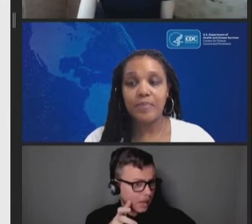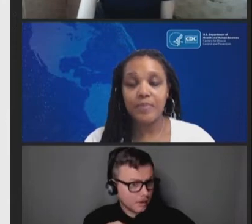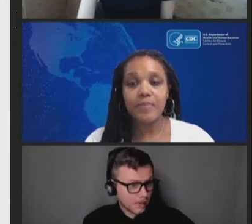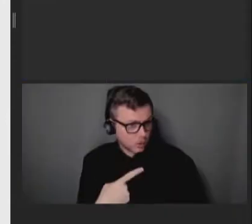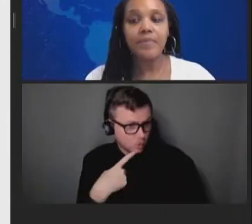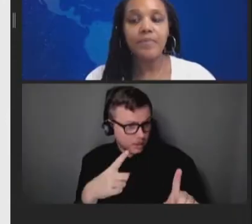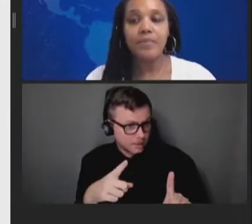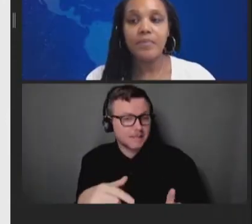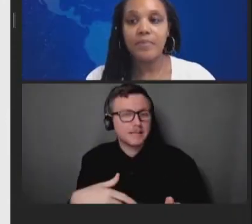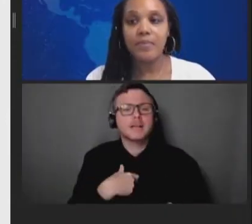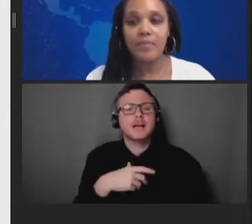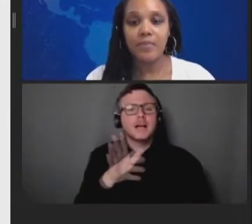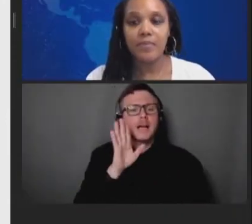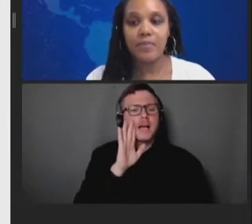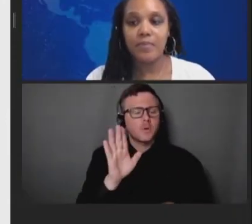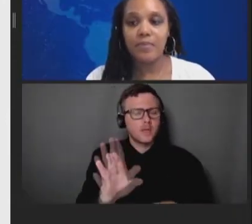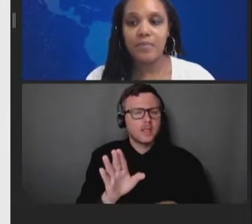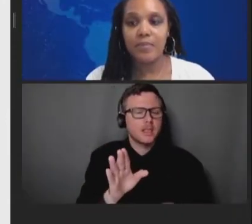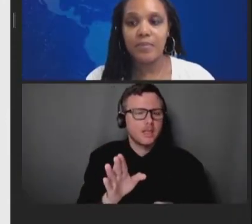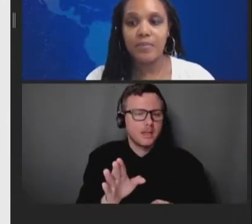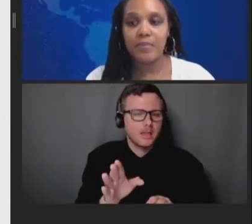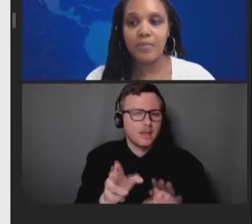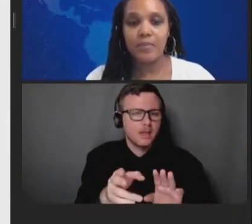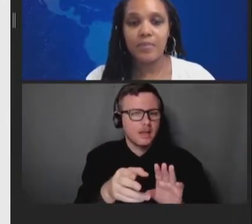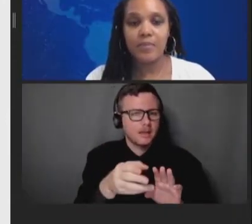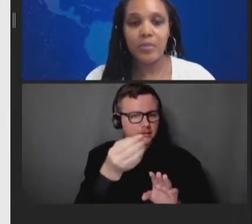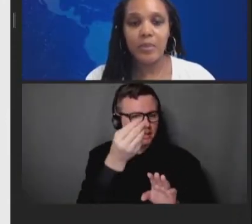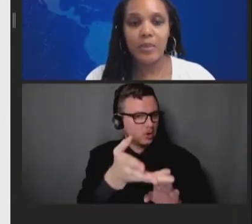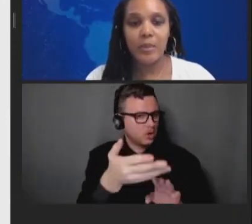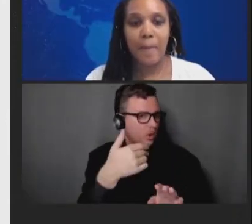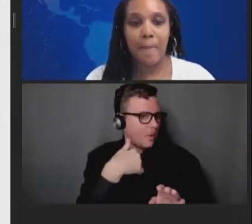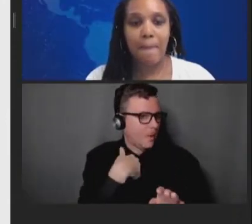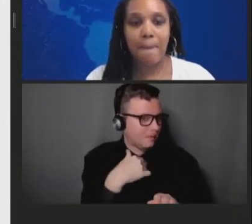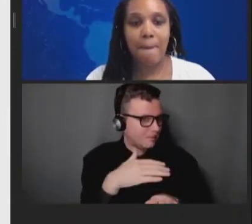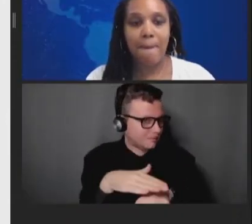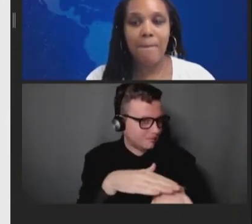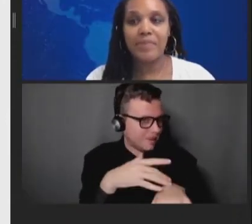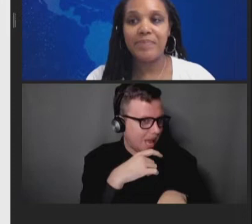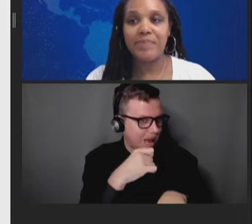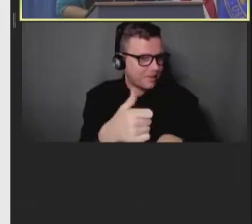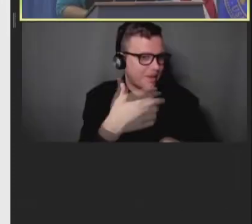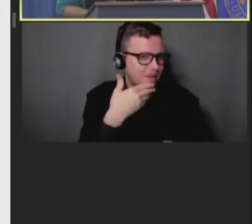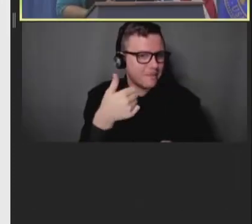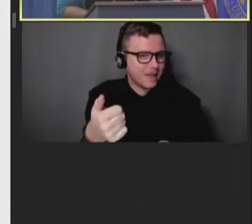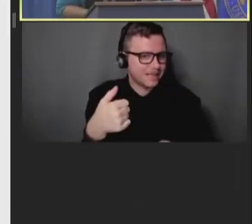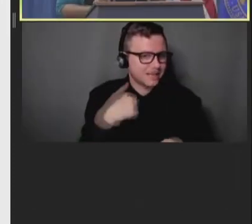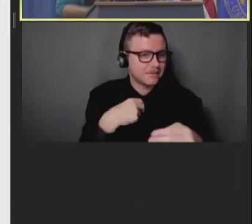So, I will flag. I'm not that great at slides. That's why you don't have them. Partly because